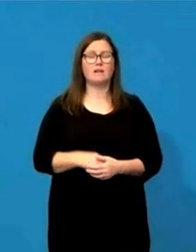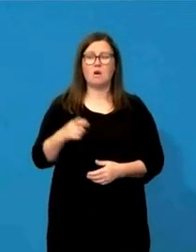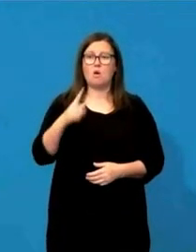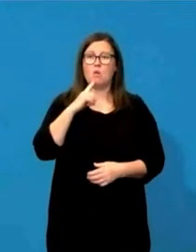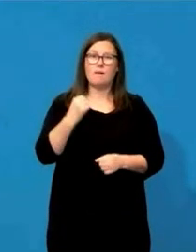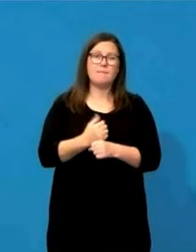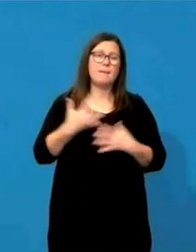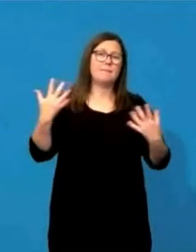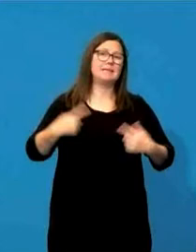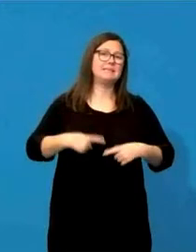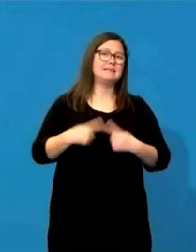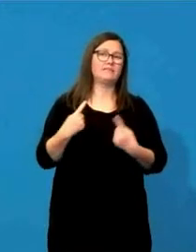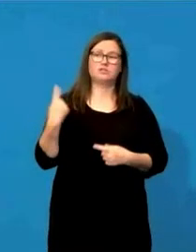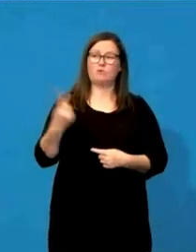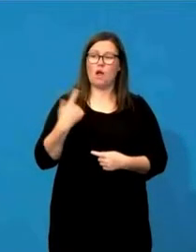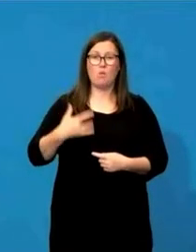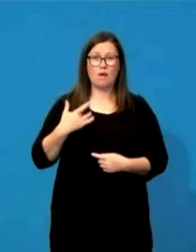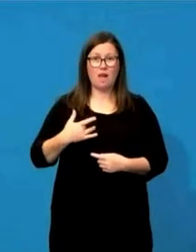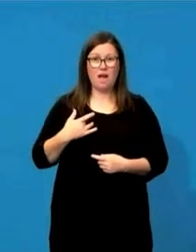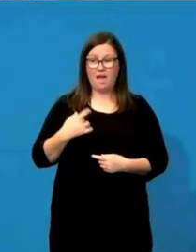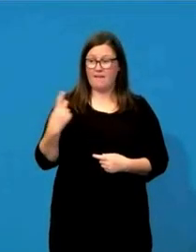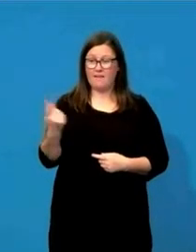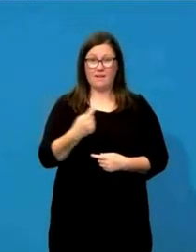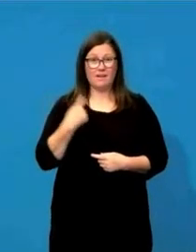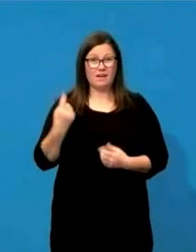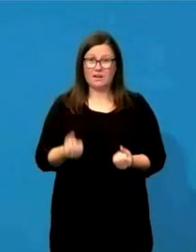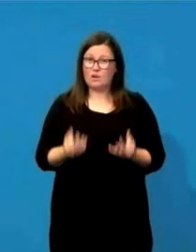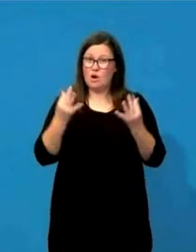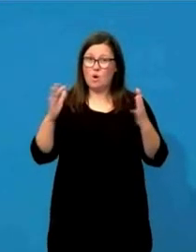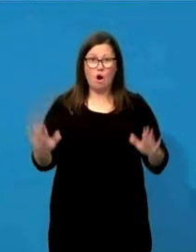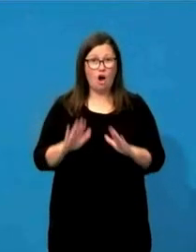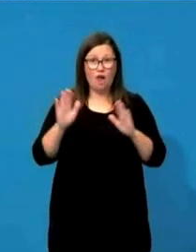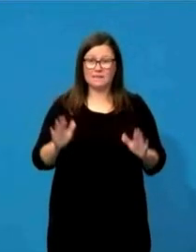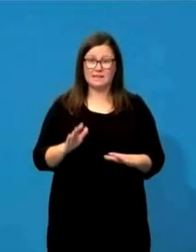Or the whole family hasn't because of - you know, we can't get her in and out of our car.